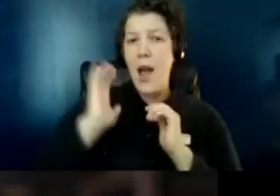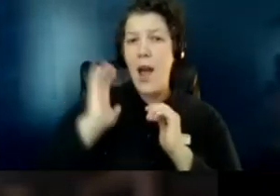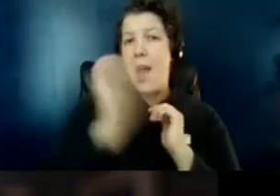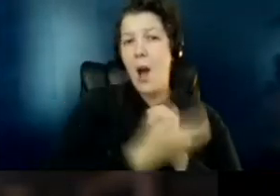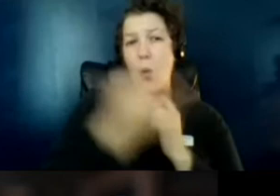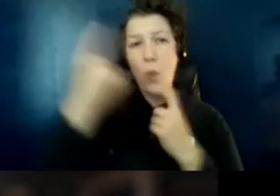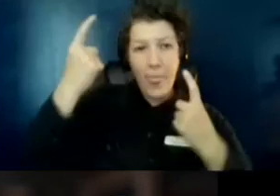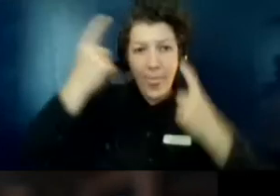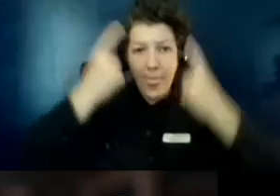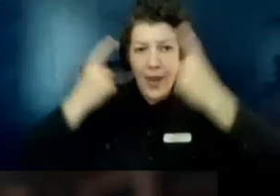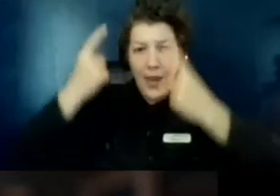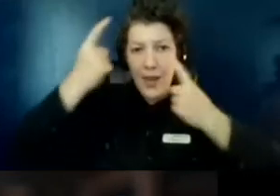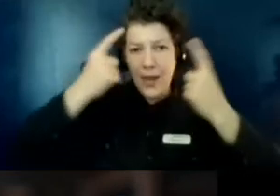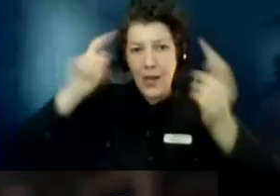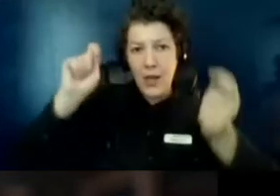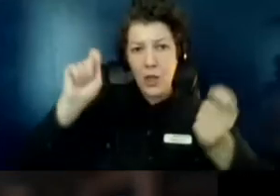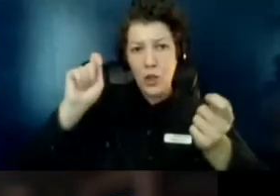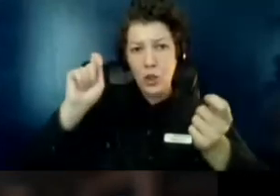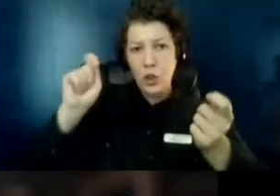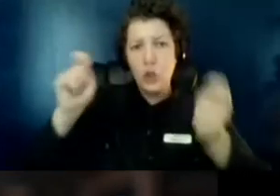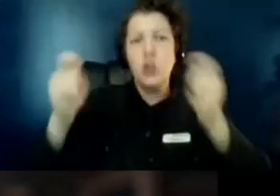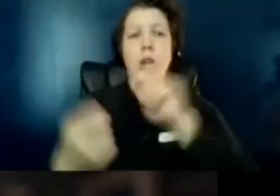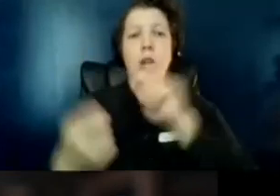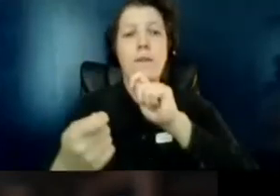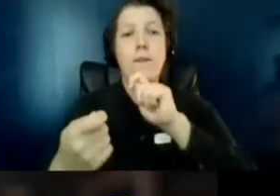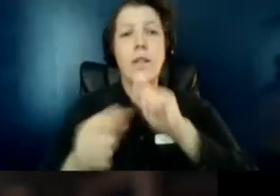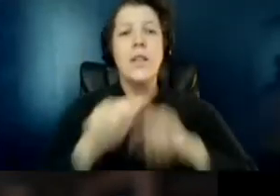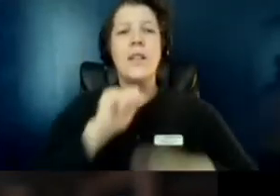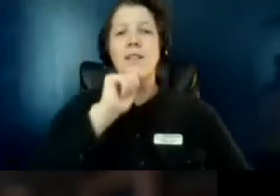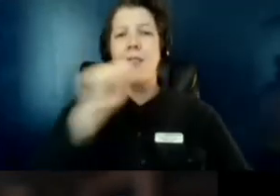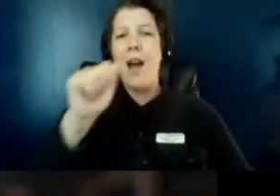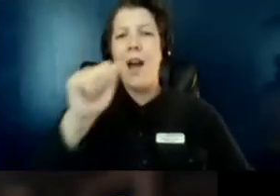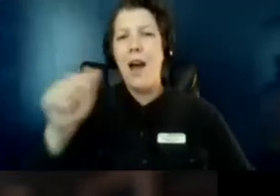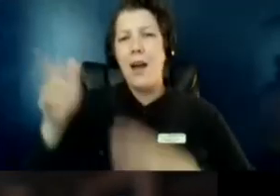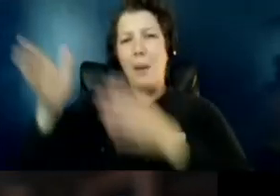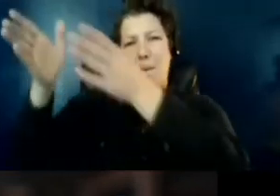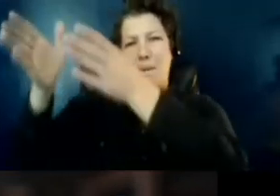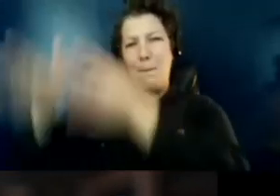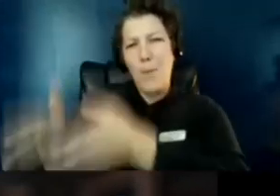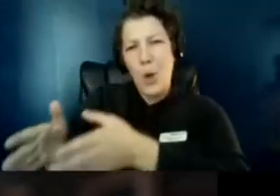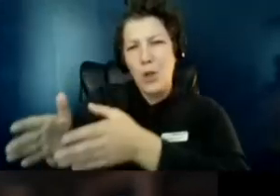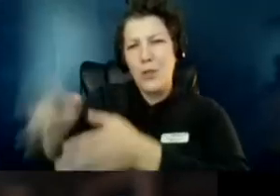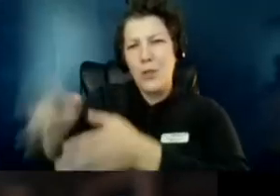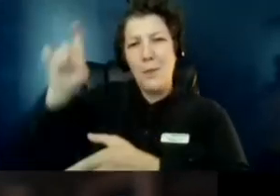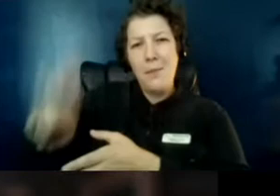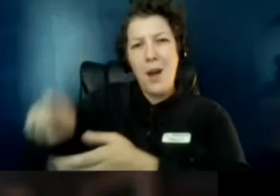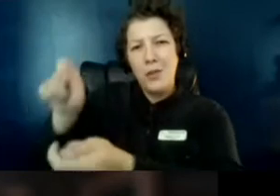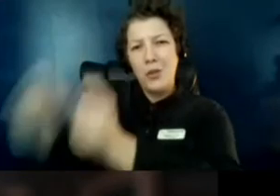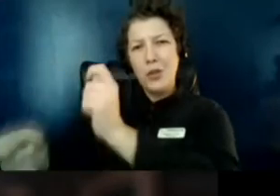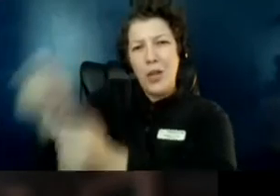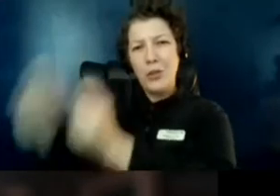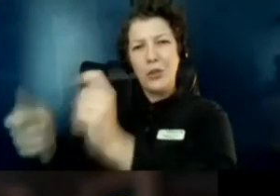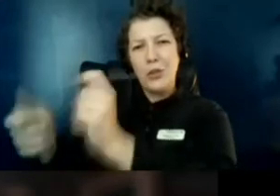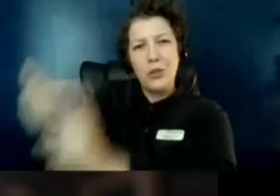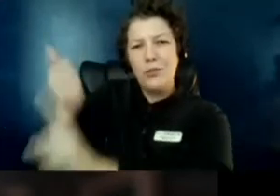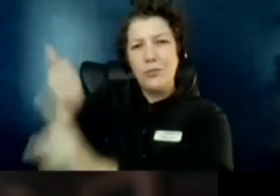be something that they're not. We need to meet people where they are at. We need to